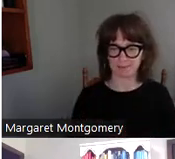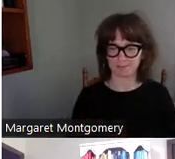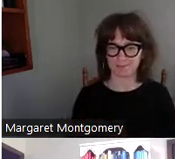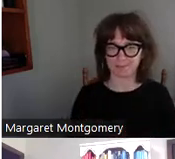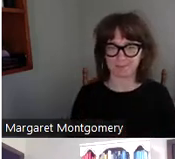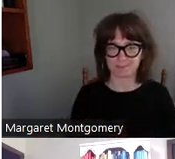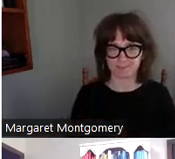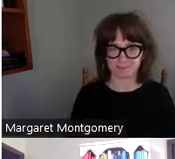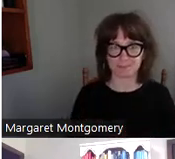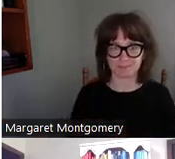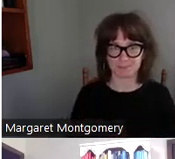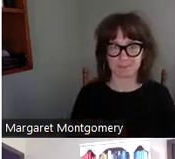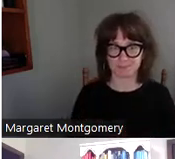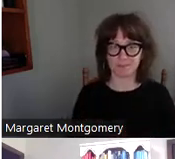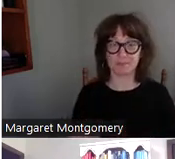you'll see that the training is divided into 2